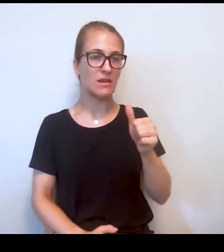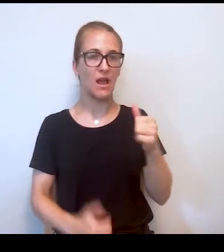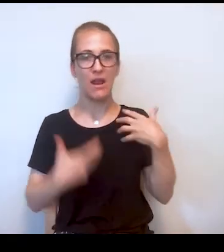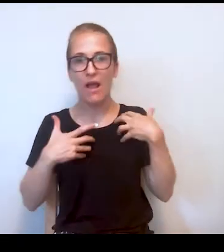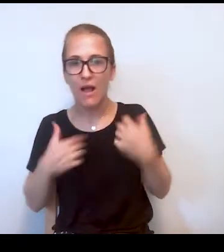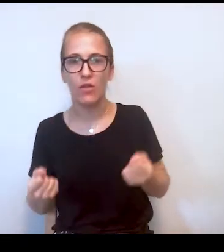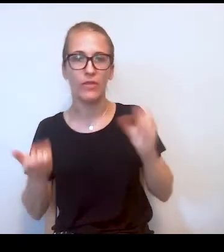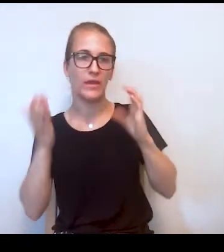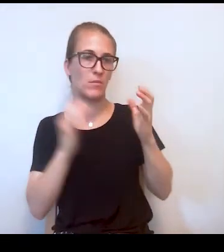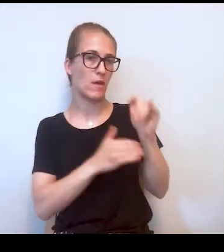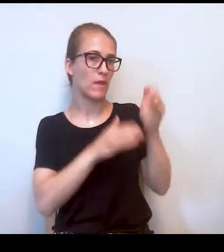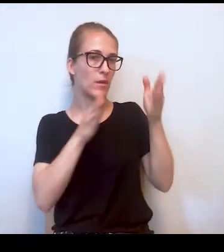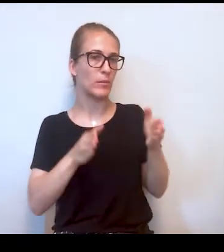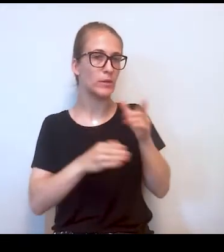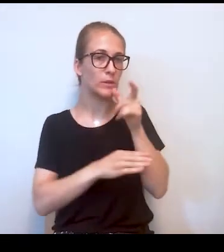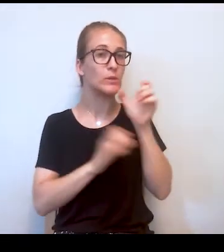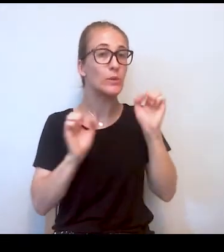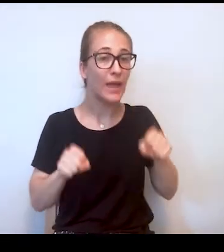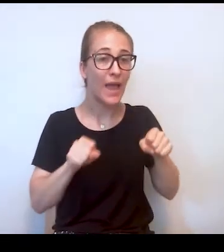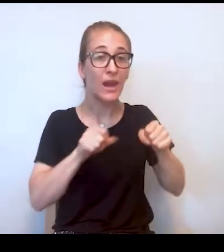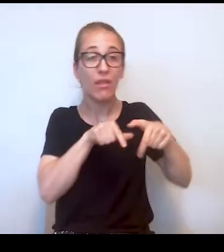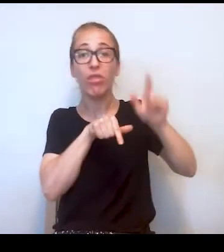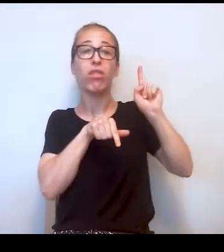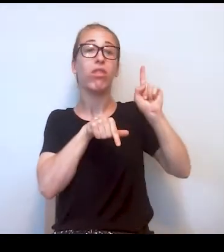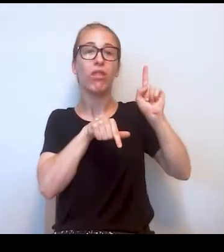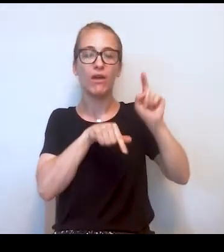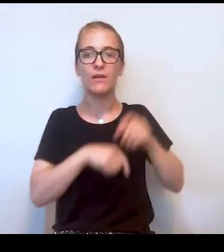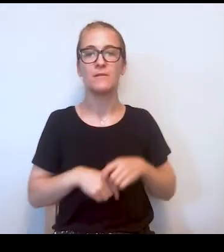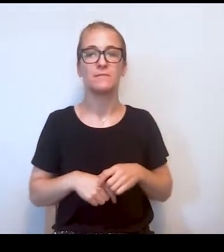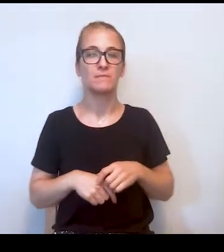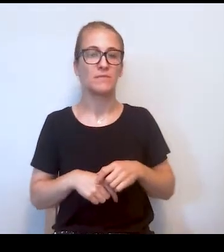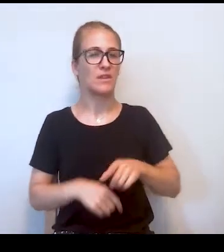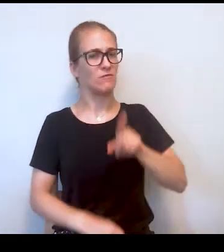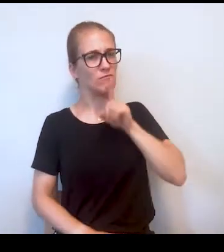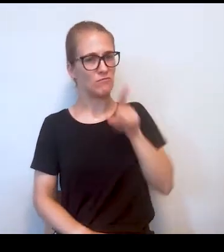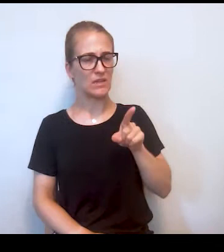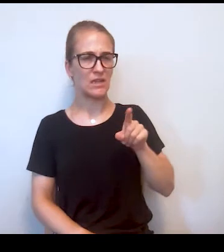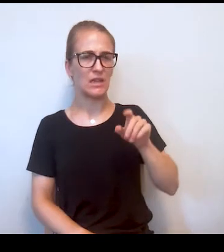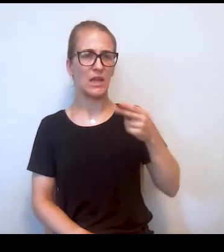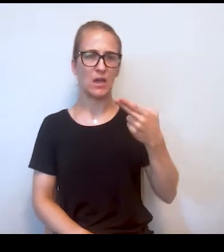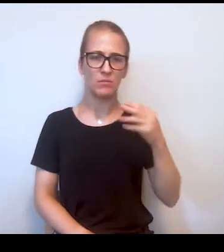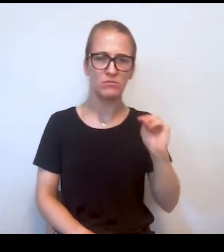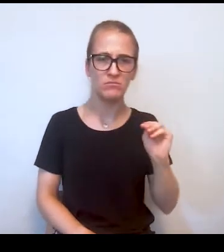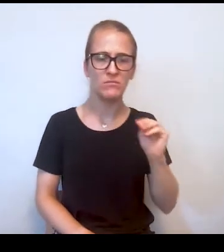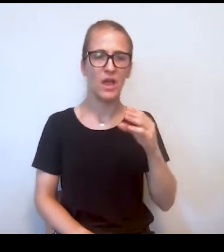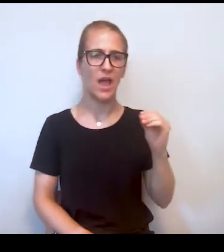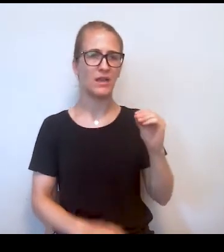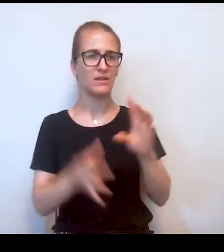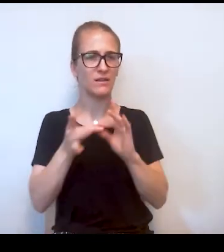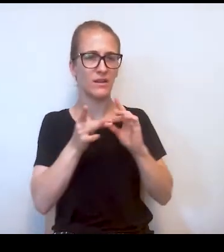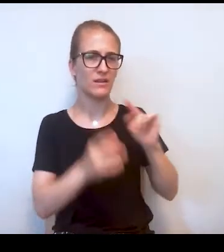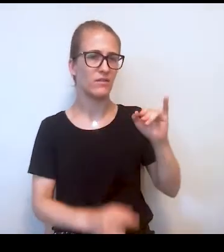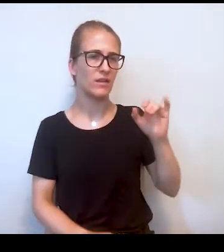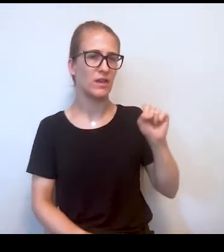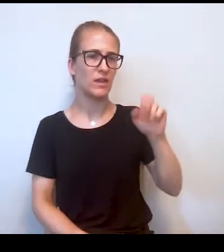because widespread hypermobility and connected tissue differences really are systemically disabling